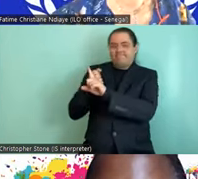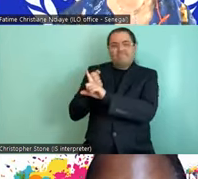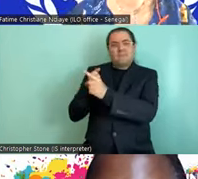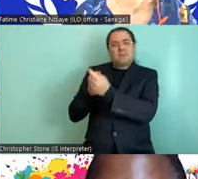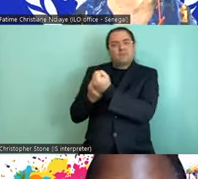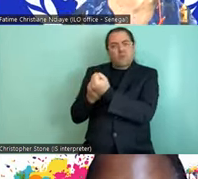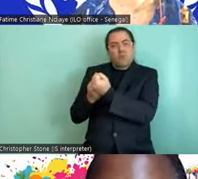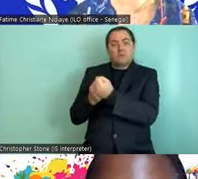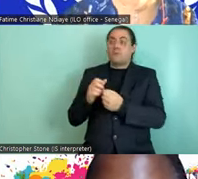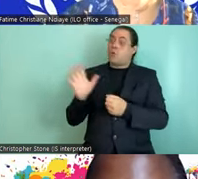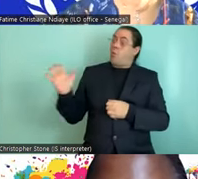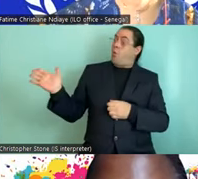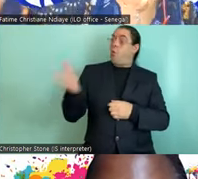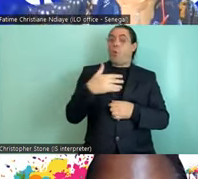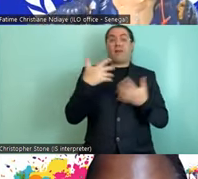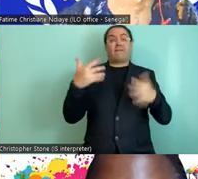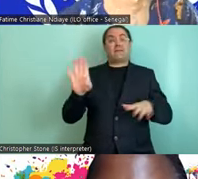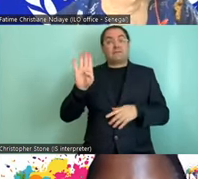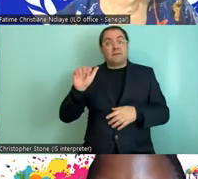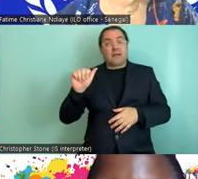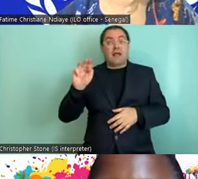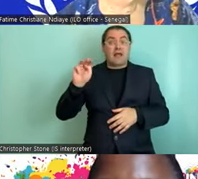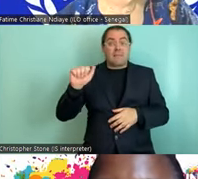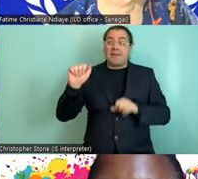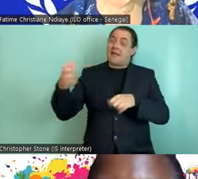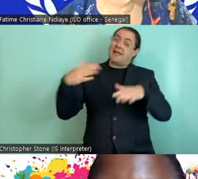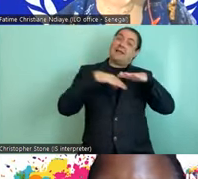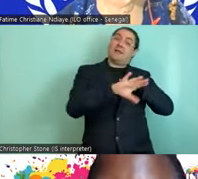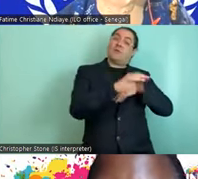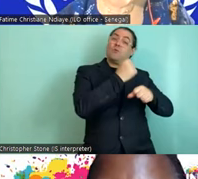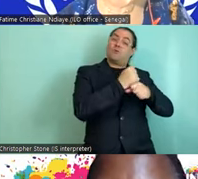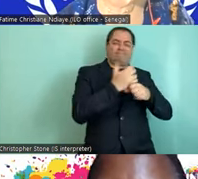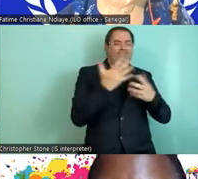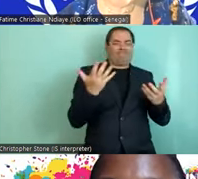all graduates with disabilities but what we can offer is a bit of mentoring just to